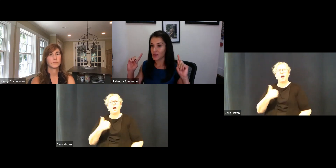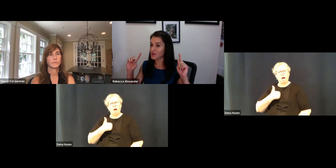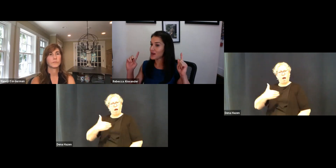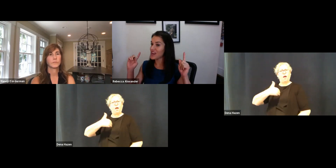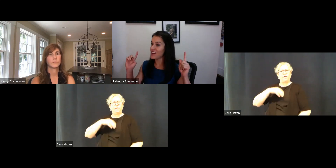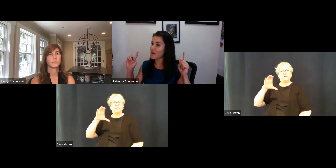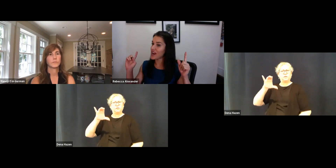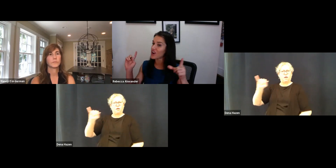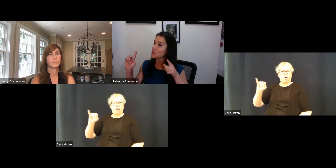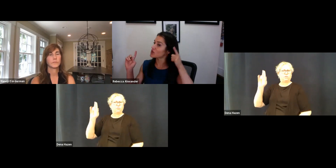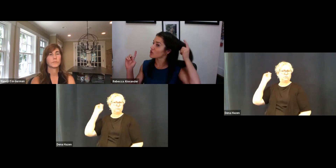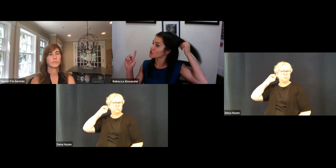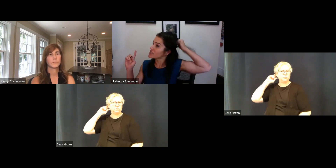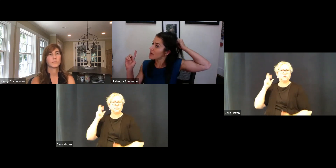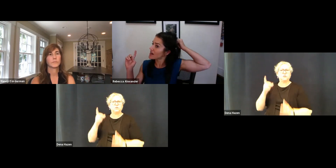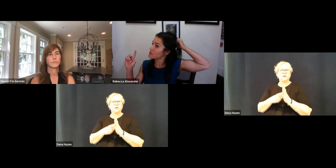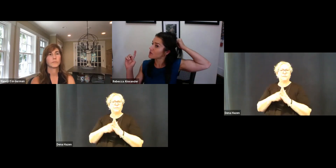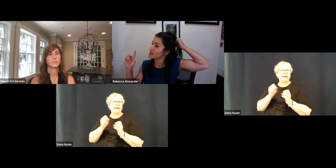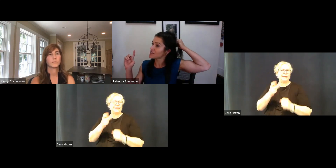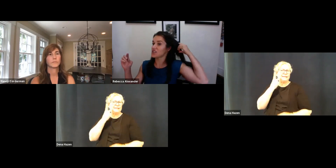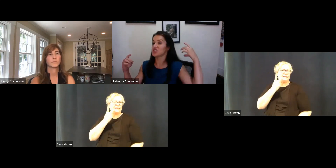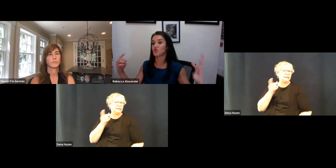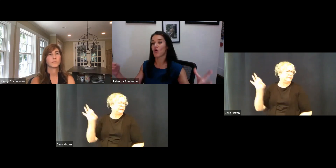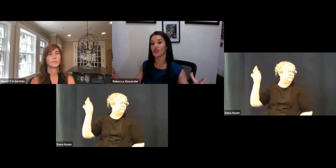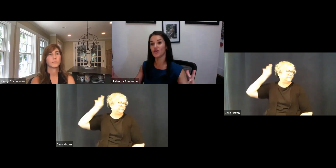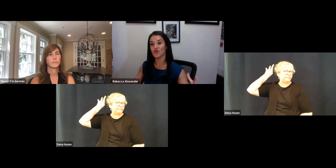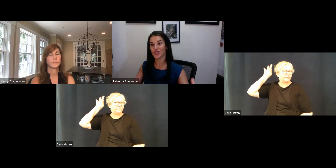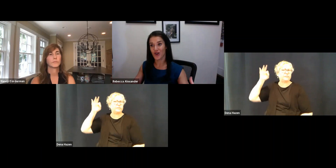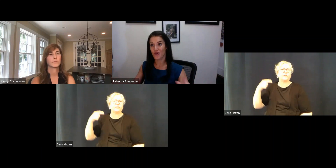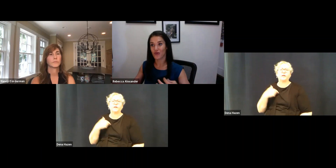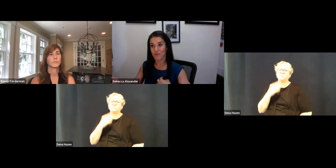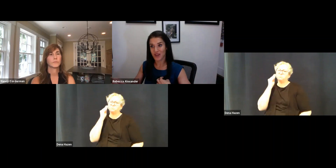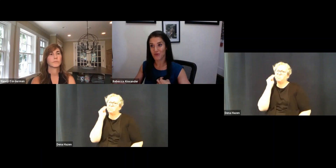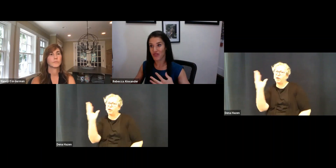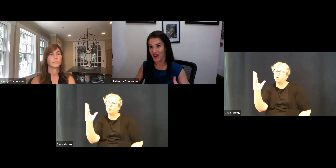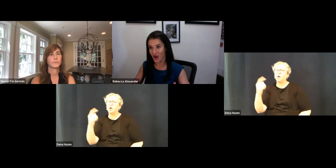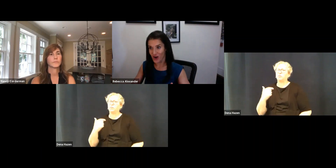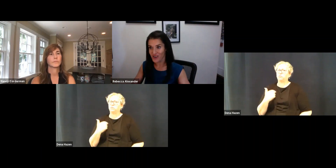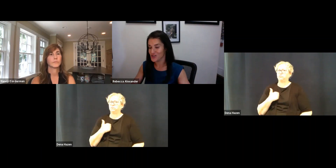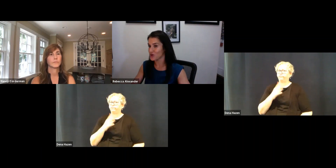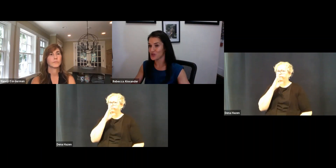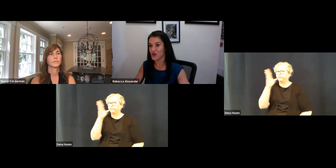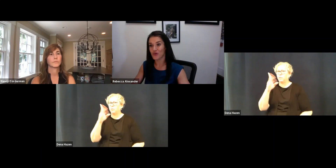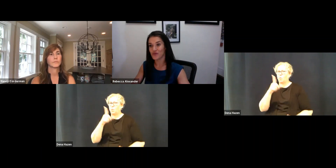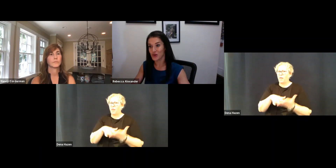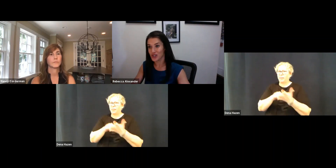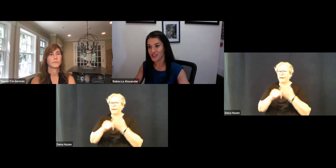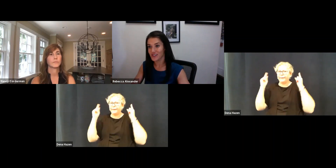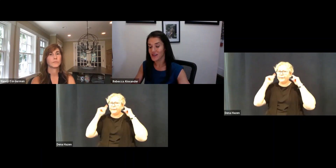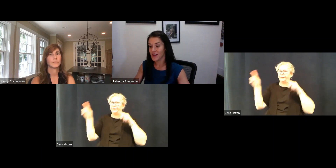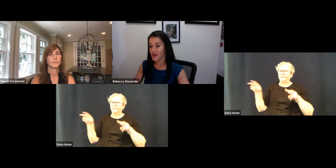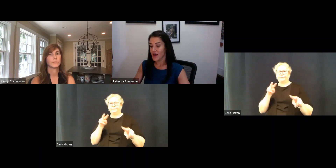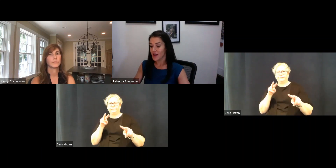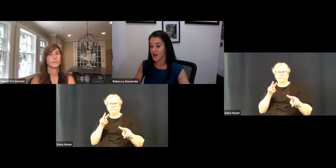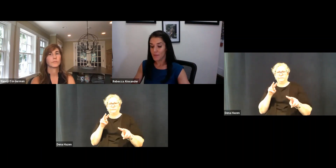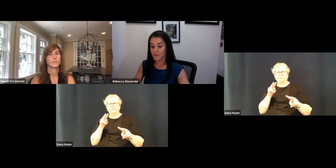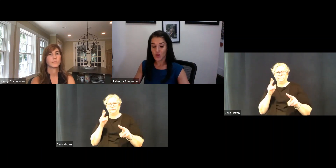Sometimes I have my hair up so you'll see my implants, and I just want you to know from me what they are, so there's no confusion.